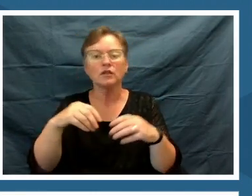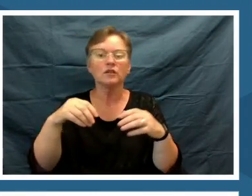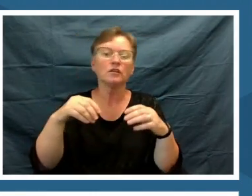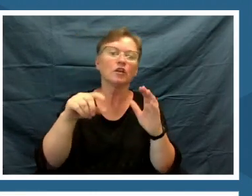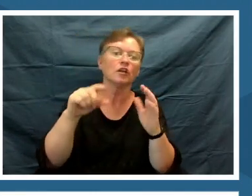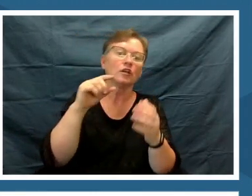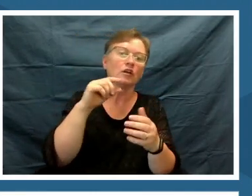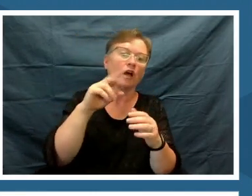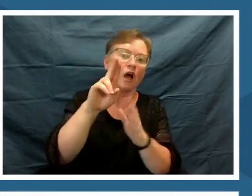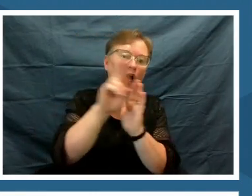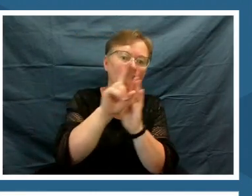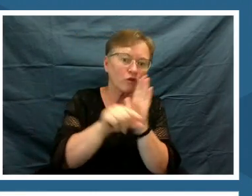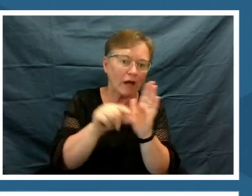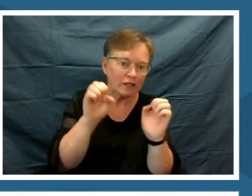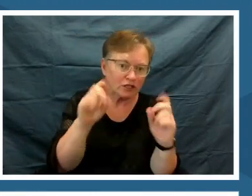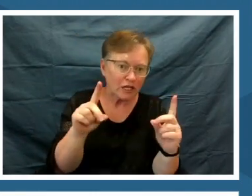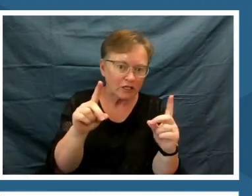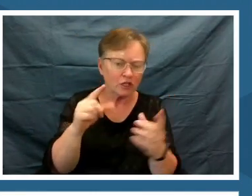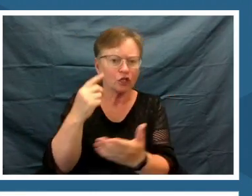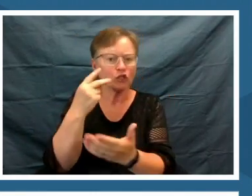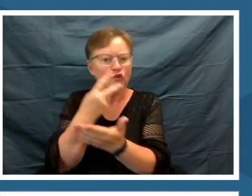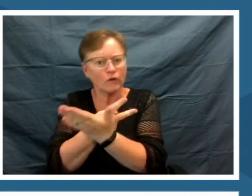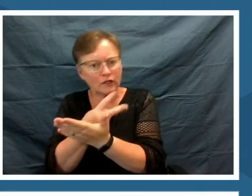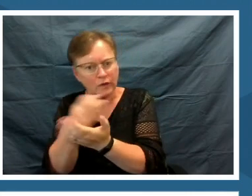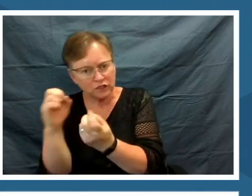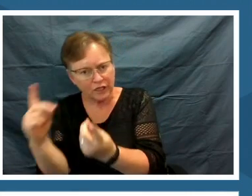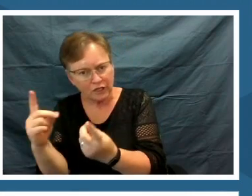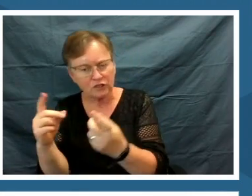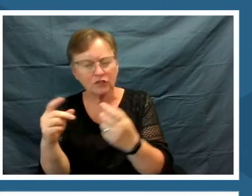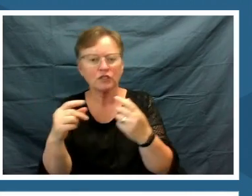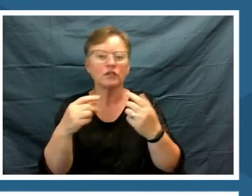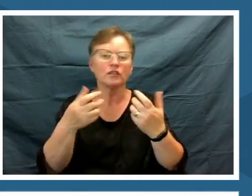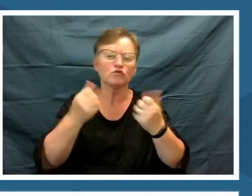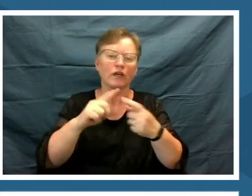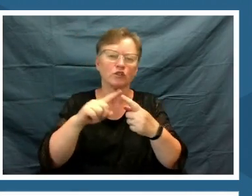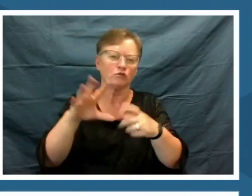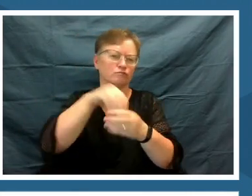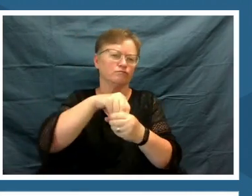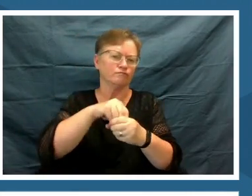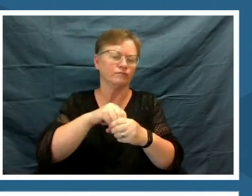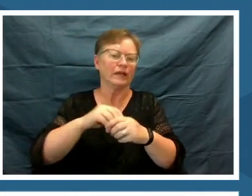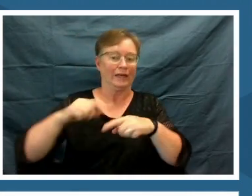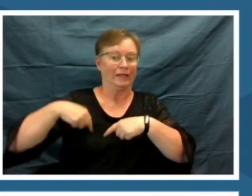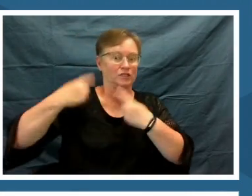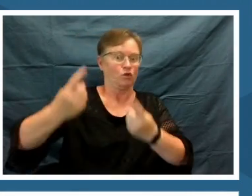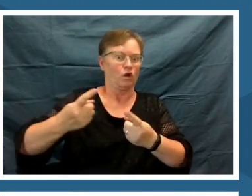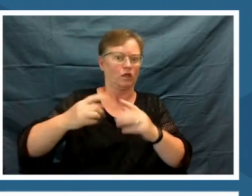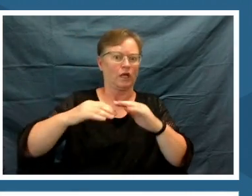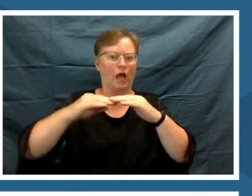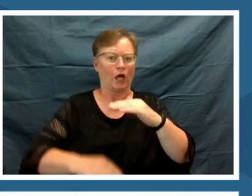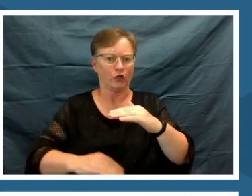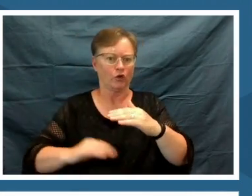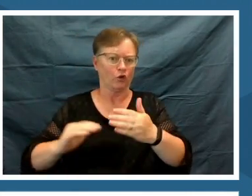and efforts to broaden participation of historically underrepresented groups